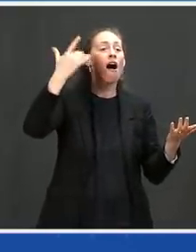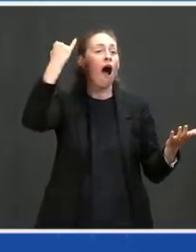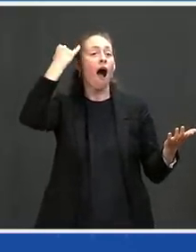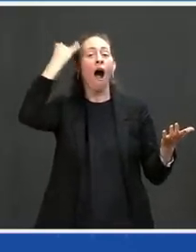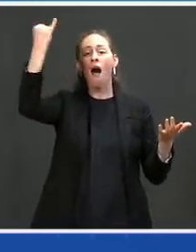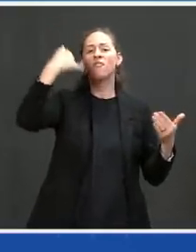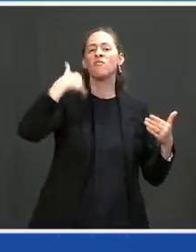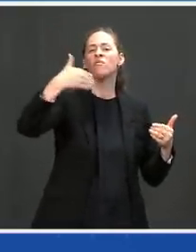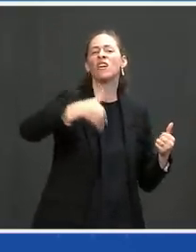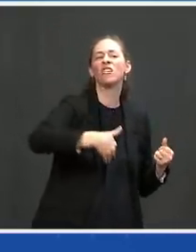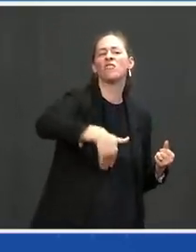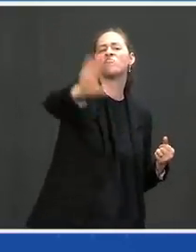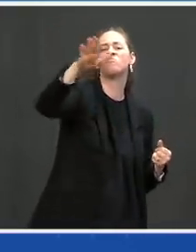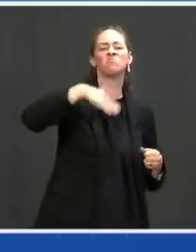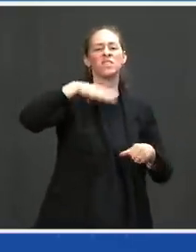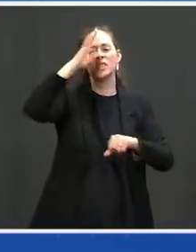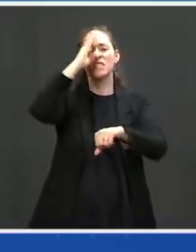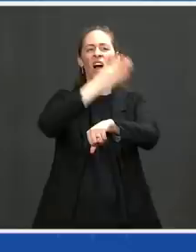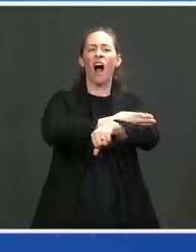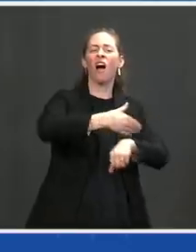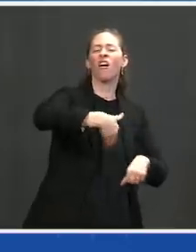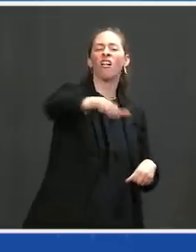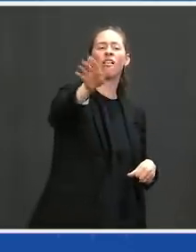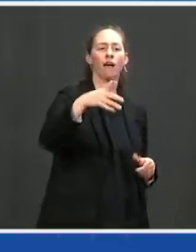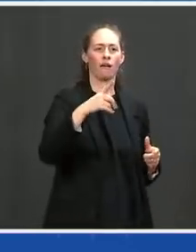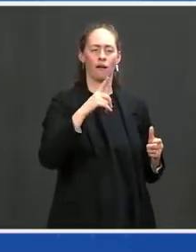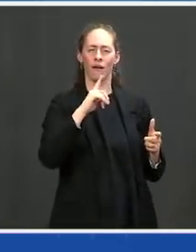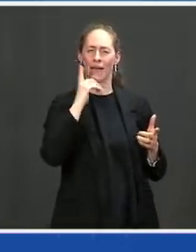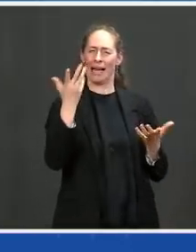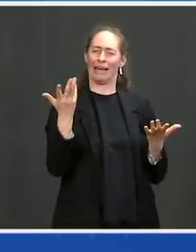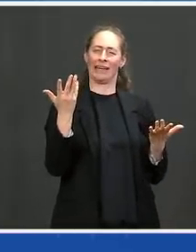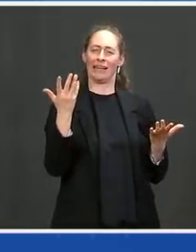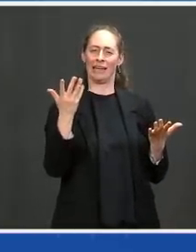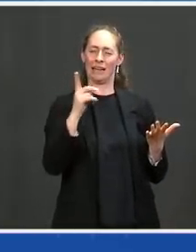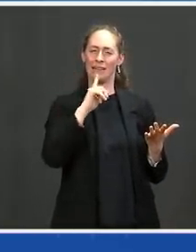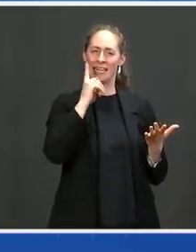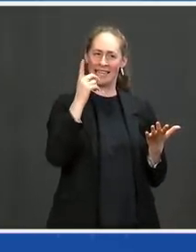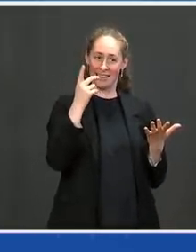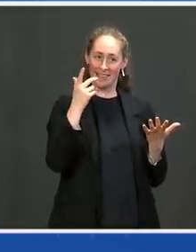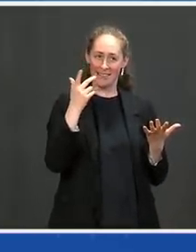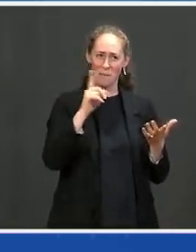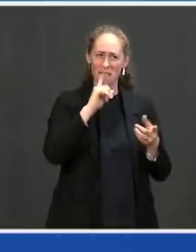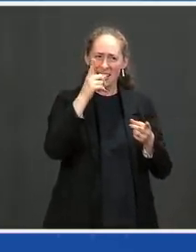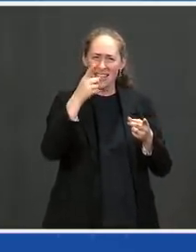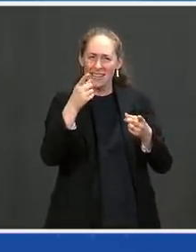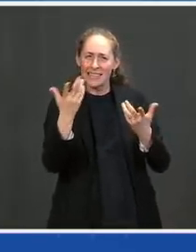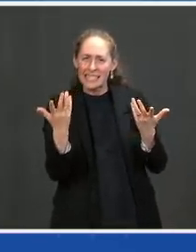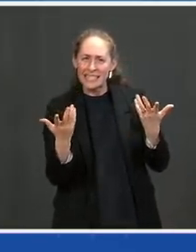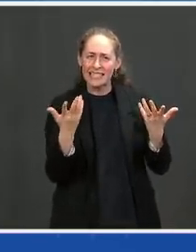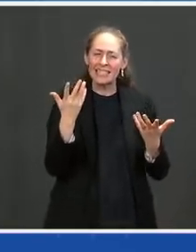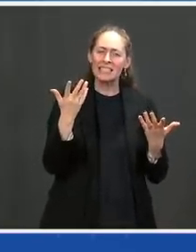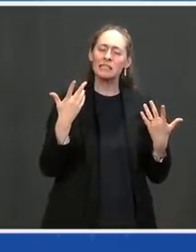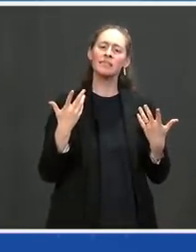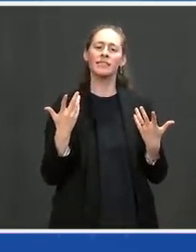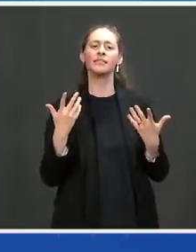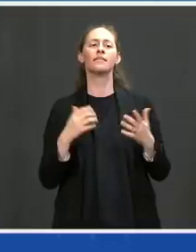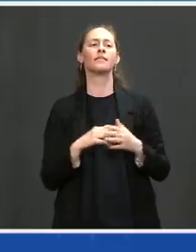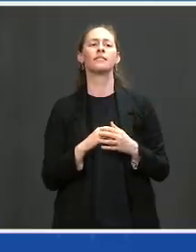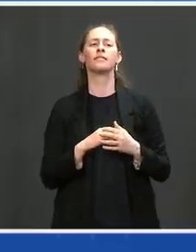is I'm going to put a -- " -- how old was he, or she? The Press: He's -- he's nine. I also met a 10-year-old. The President: A nine-year-old.